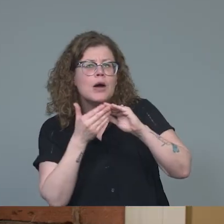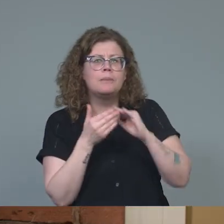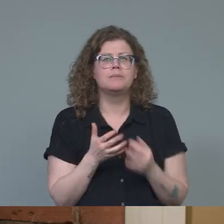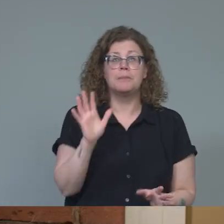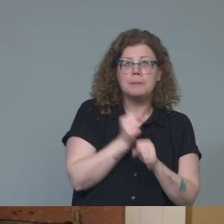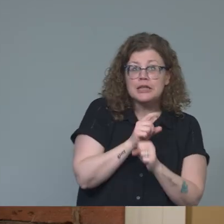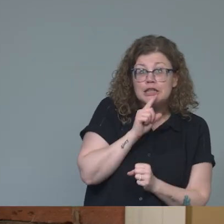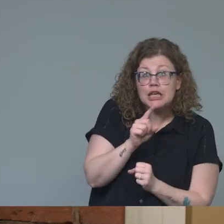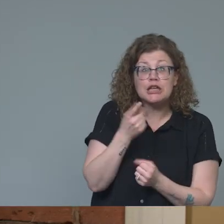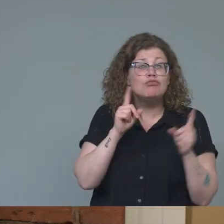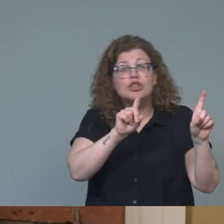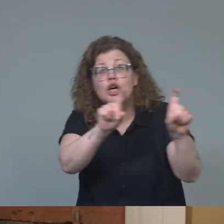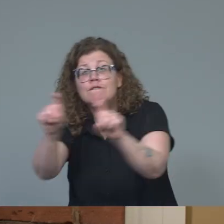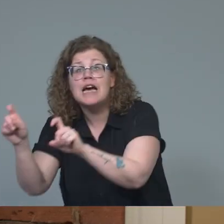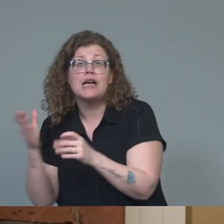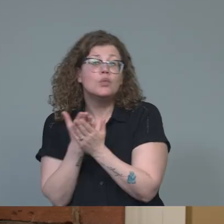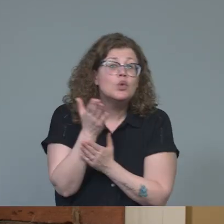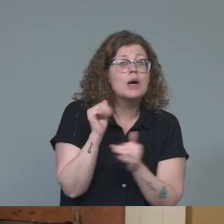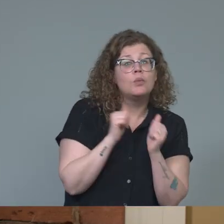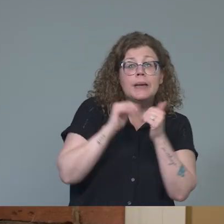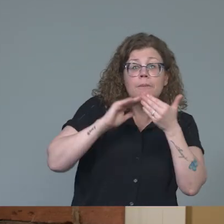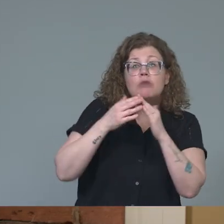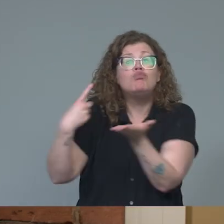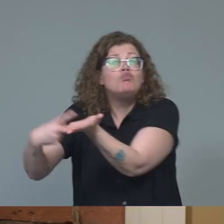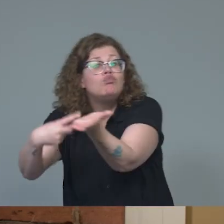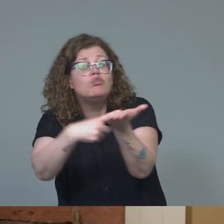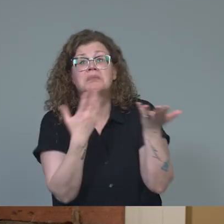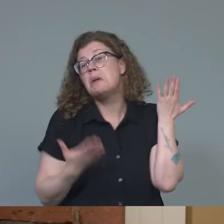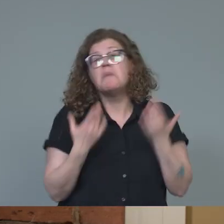So, if you're going to work with the public, you want to ensure that any contribution they